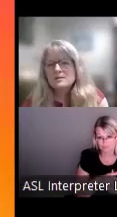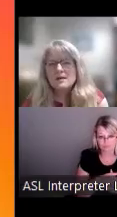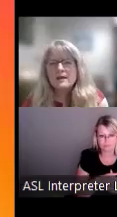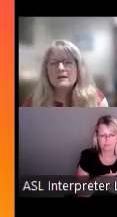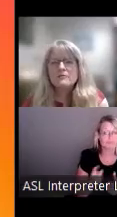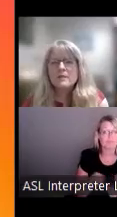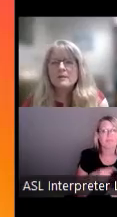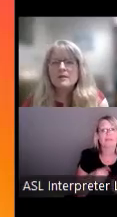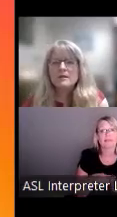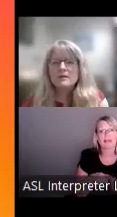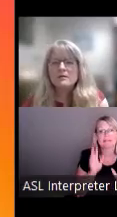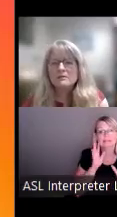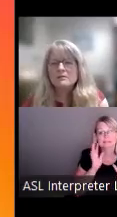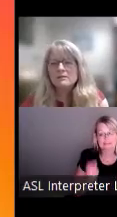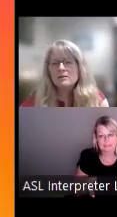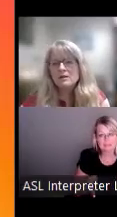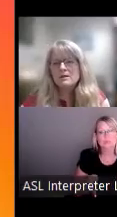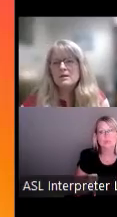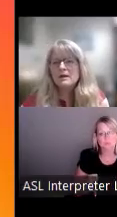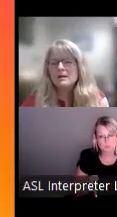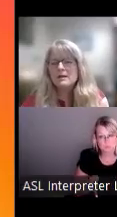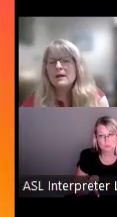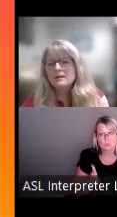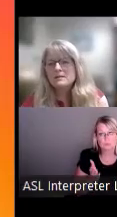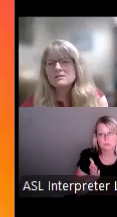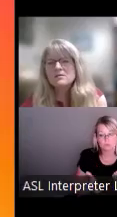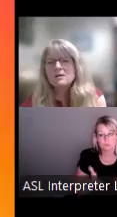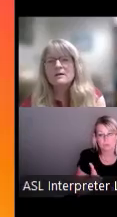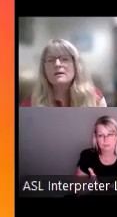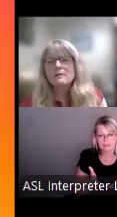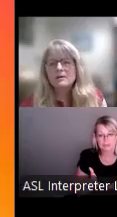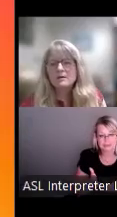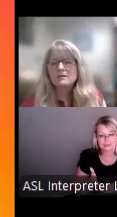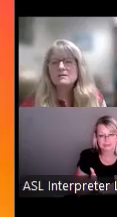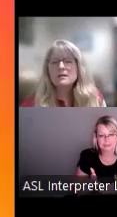can decide if maybe you know that EI needs to talk about a